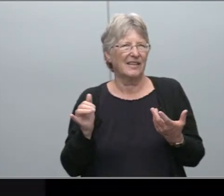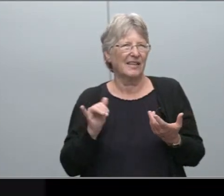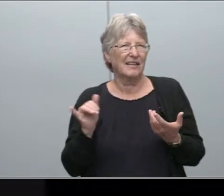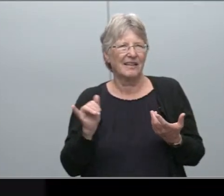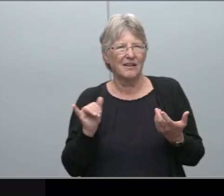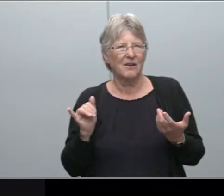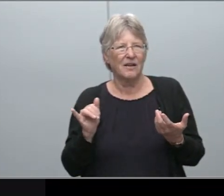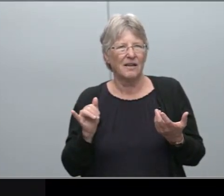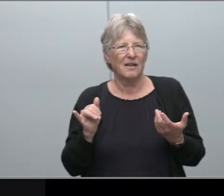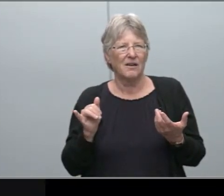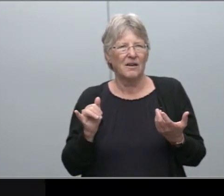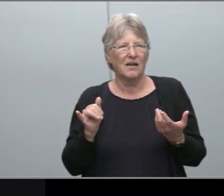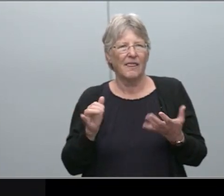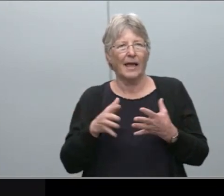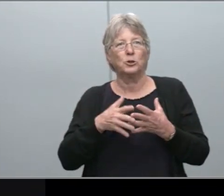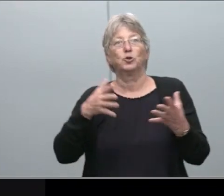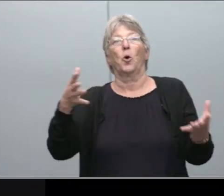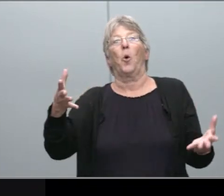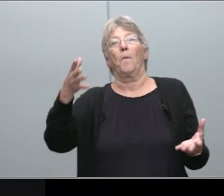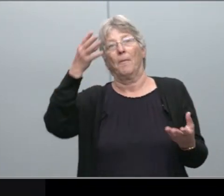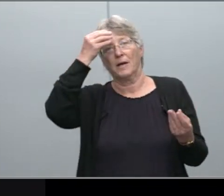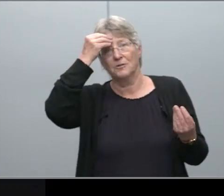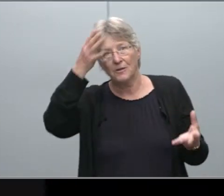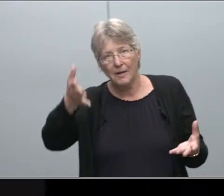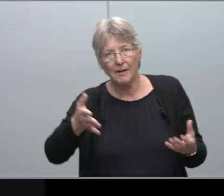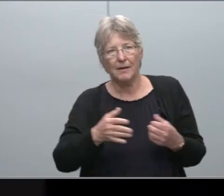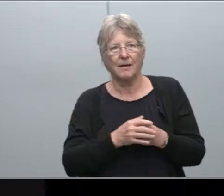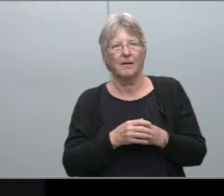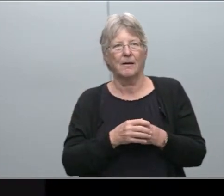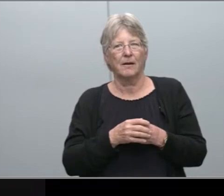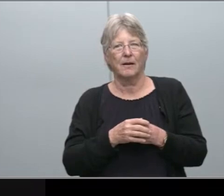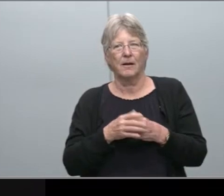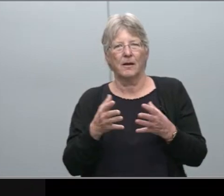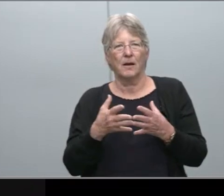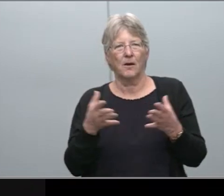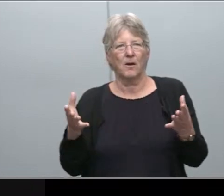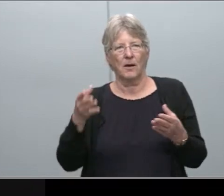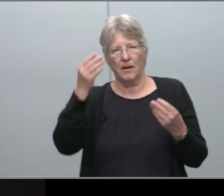and I understand your struggle with, and while I'm at work,